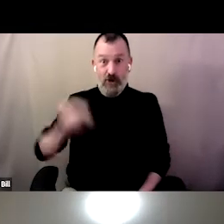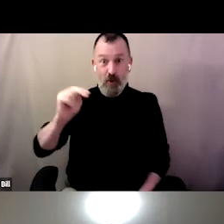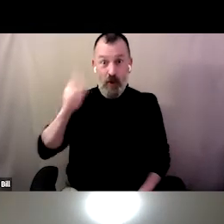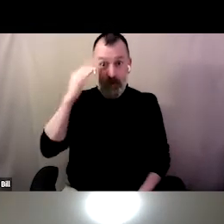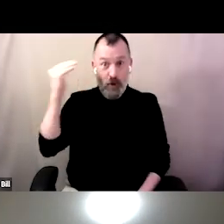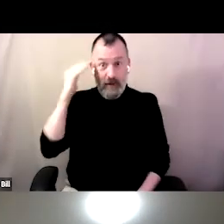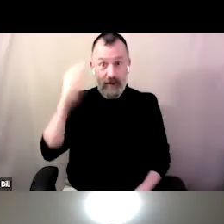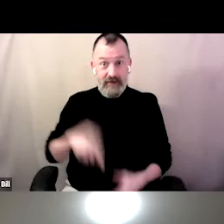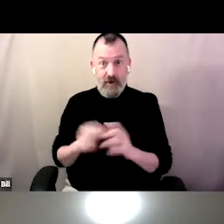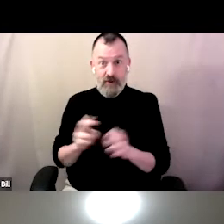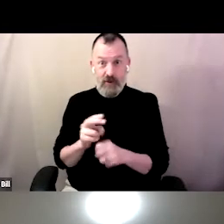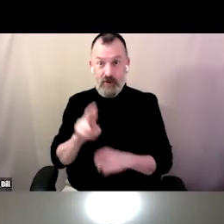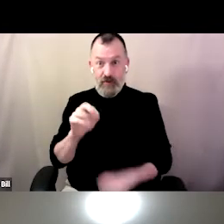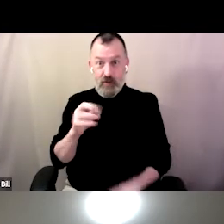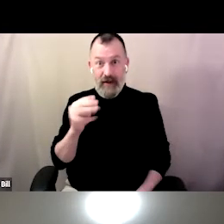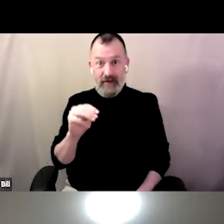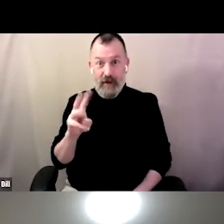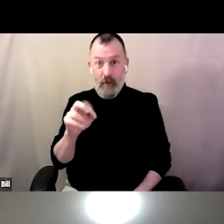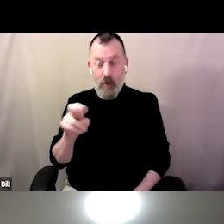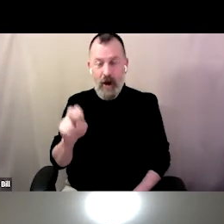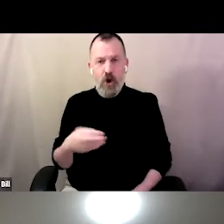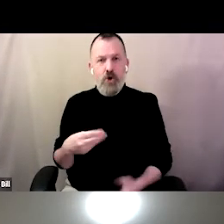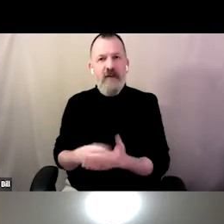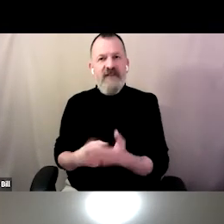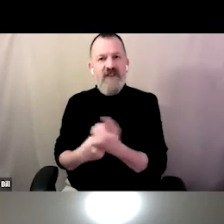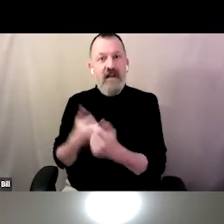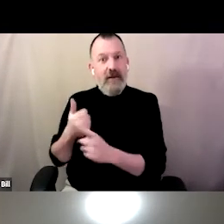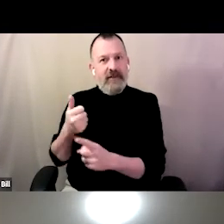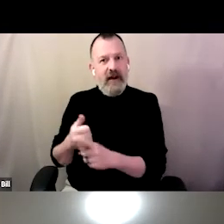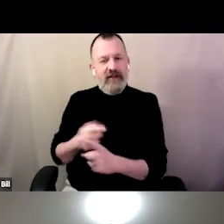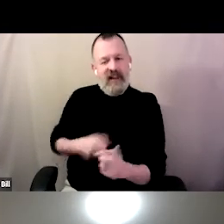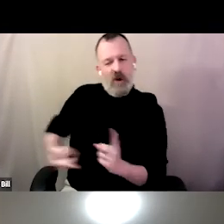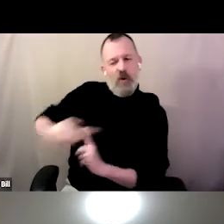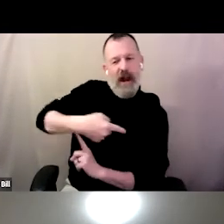CalebBarlow: As a way to fund themselves and get around sanctions, then you really start to